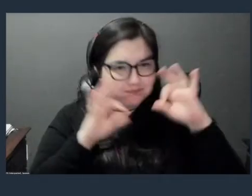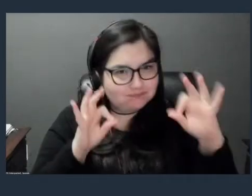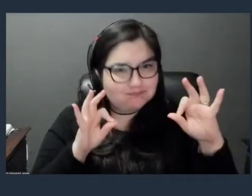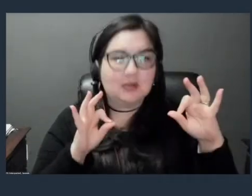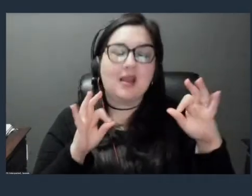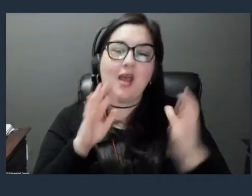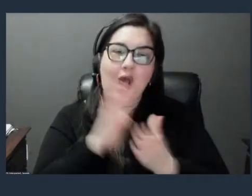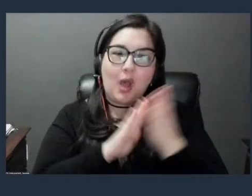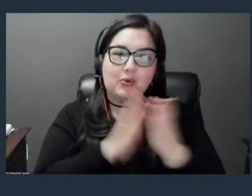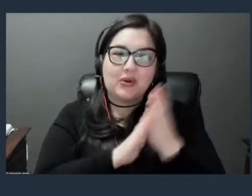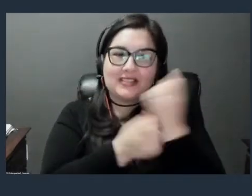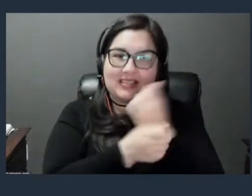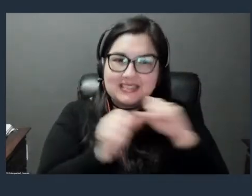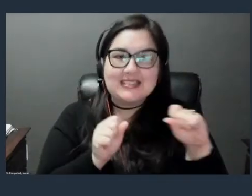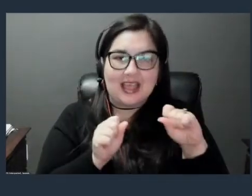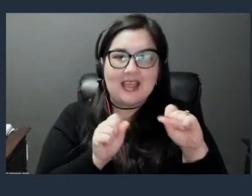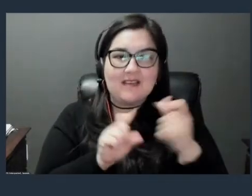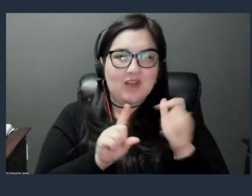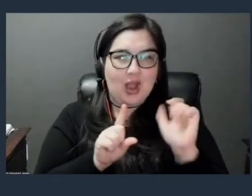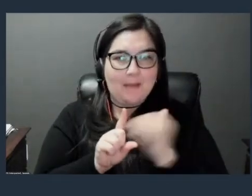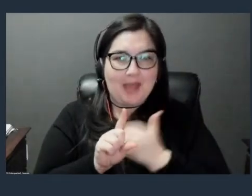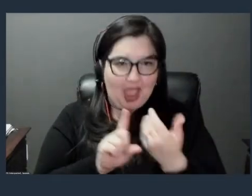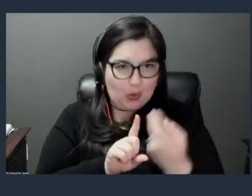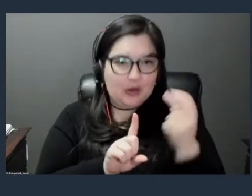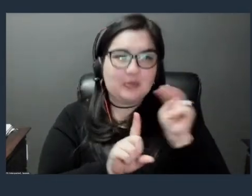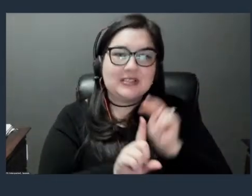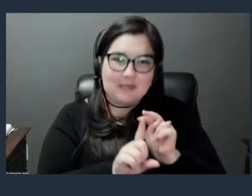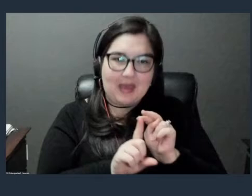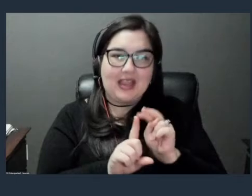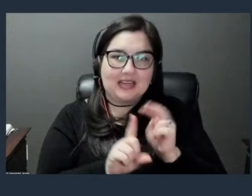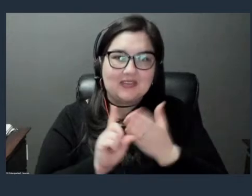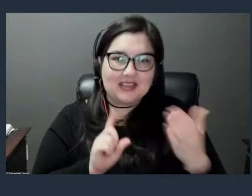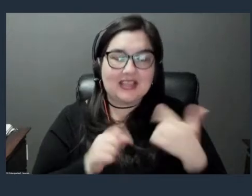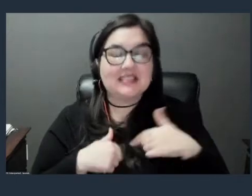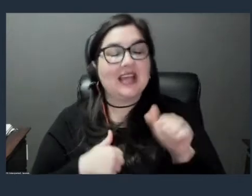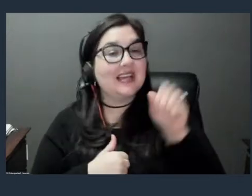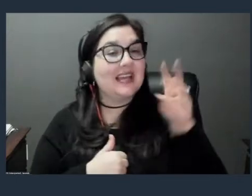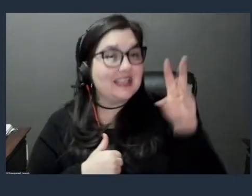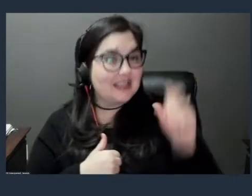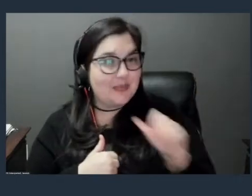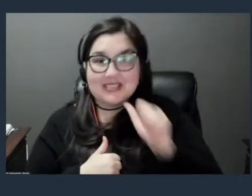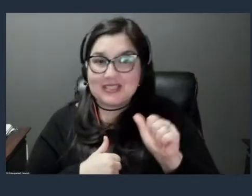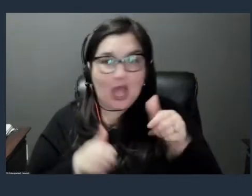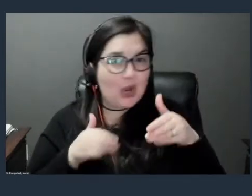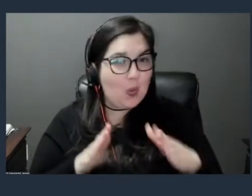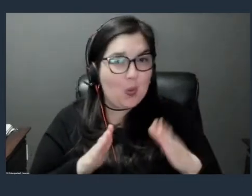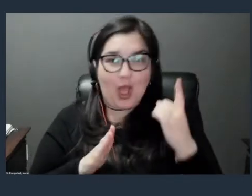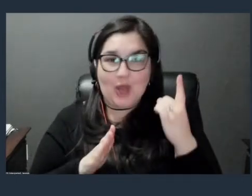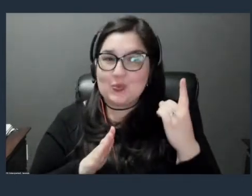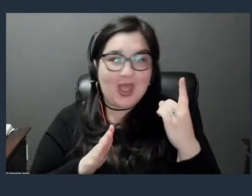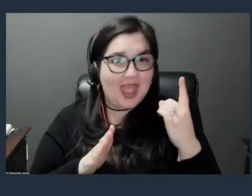from our perspective thing to do. As we like to say at AWS, it's not a one way door. Yeah, this is really not a one way door.